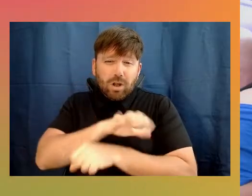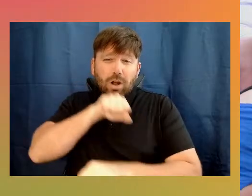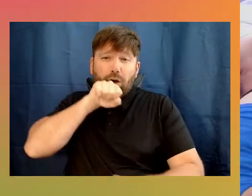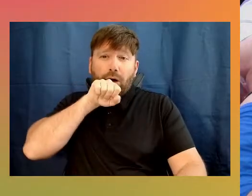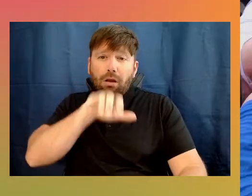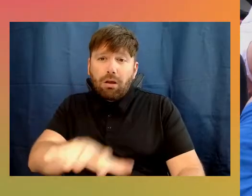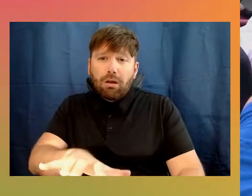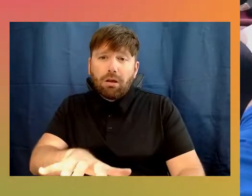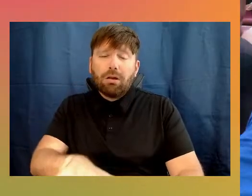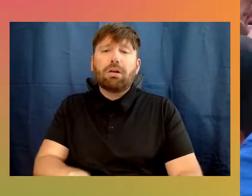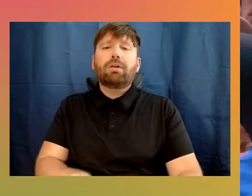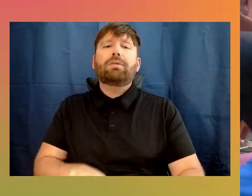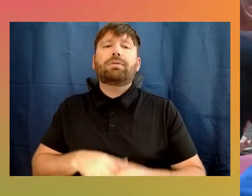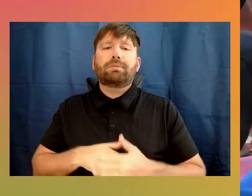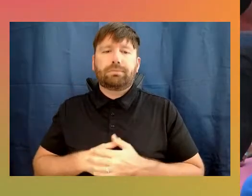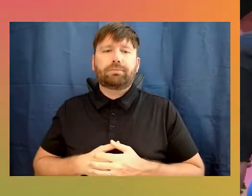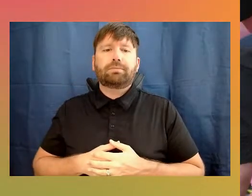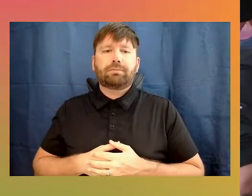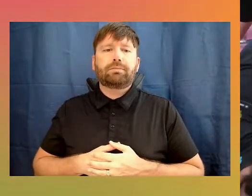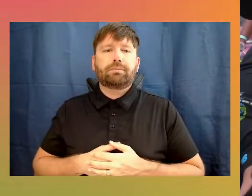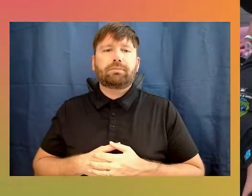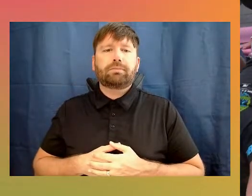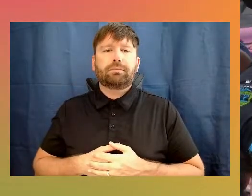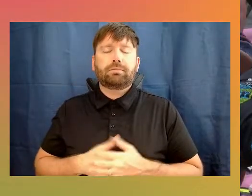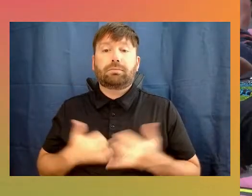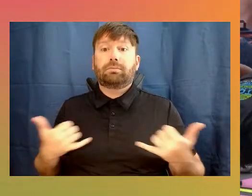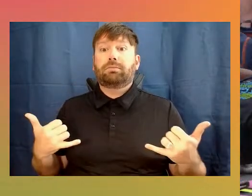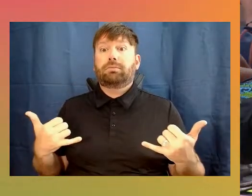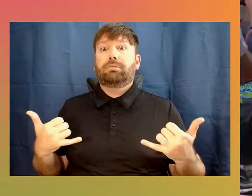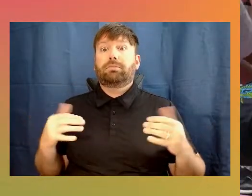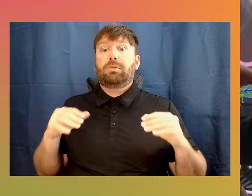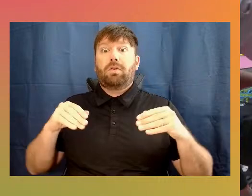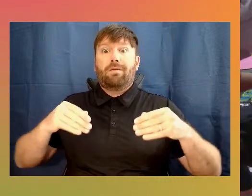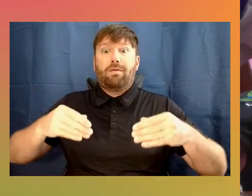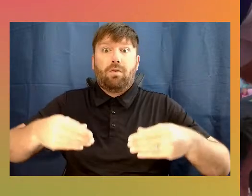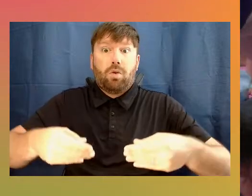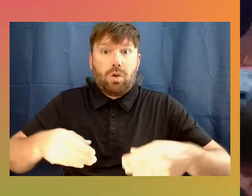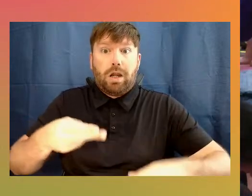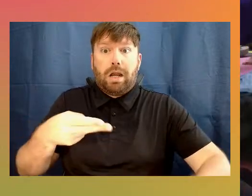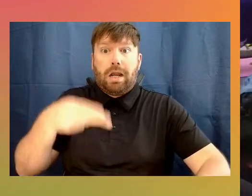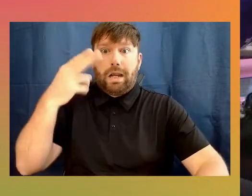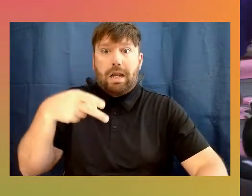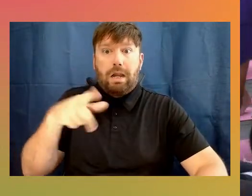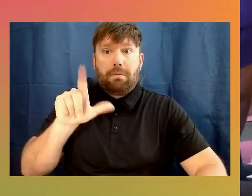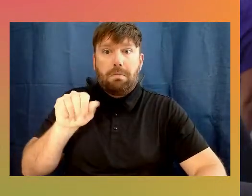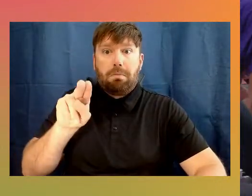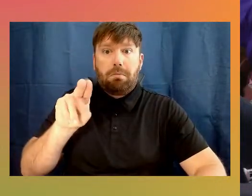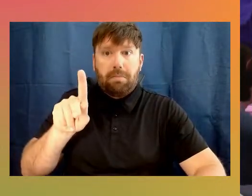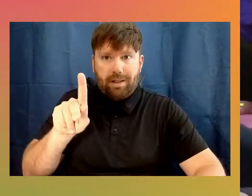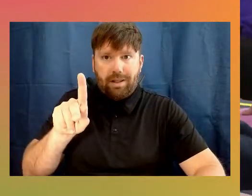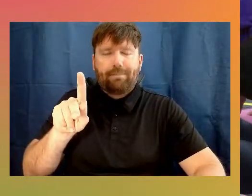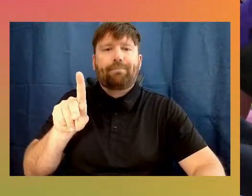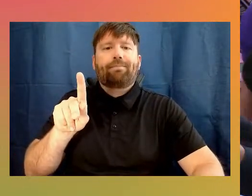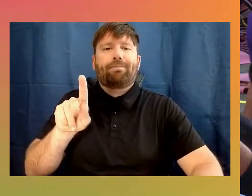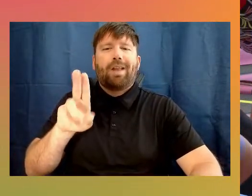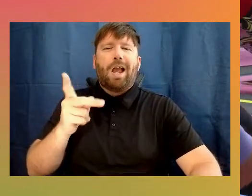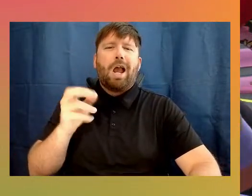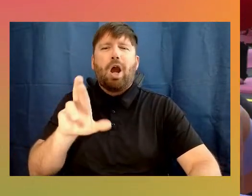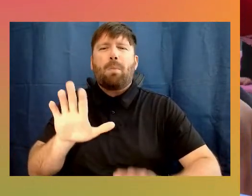FULL EXHALE OUT. INHALE, SHIFT FORWARD HIGH